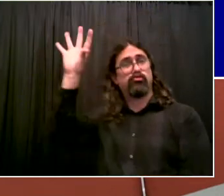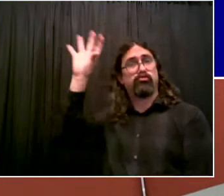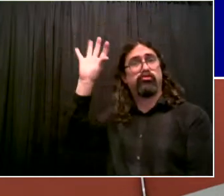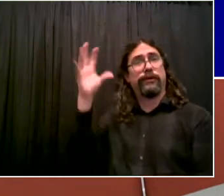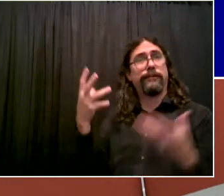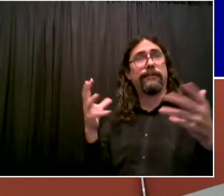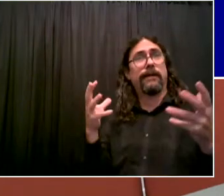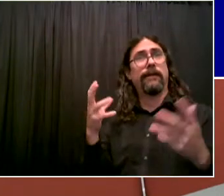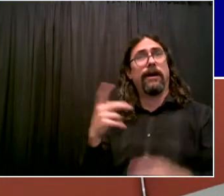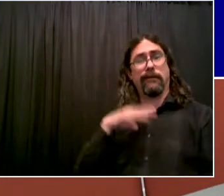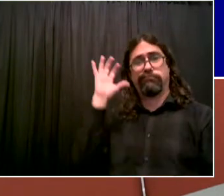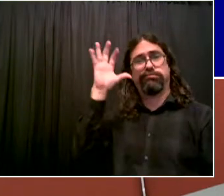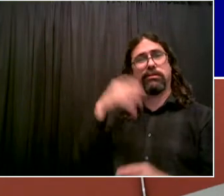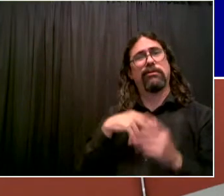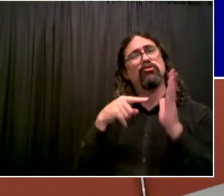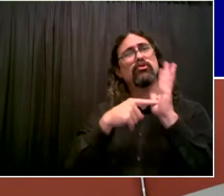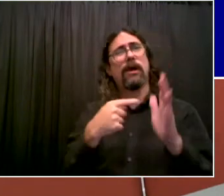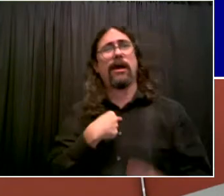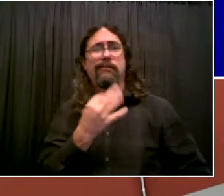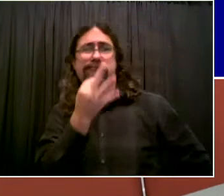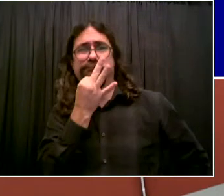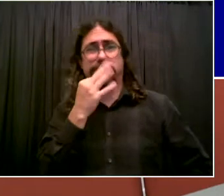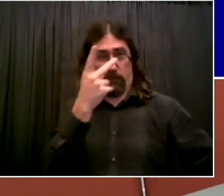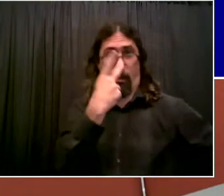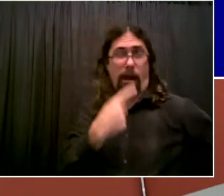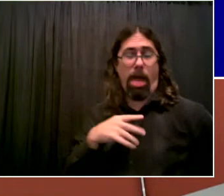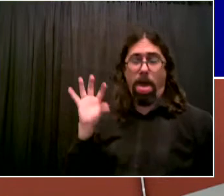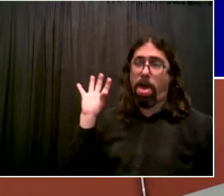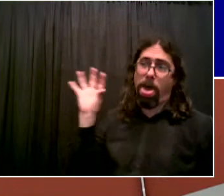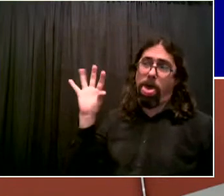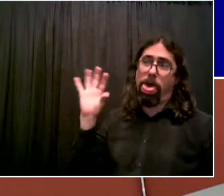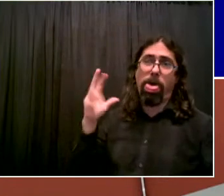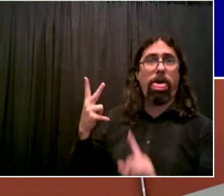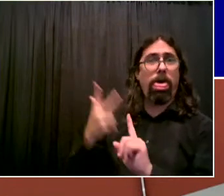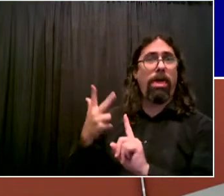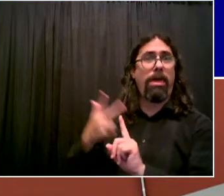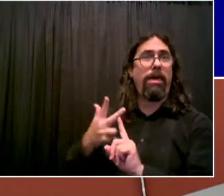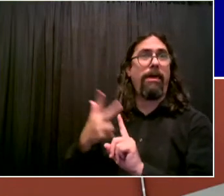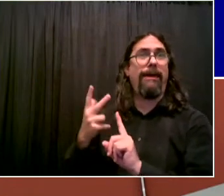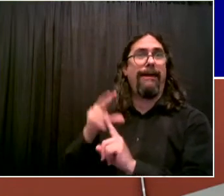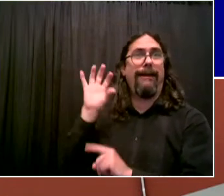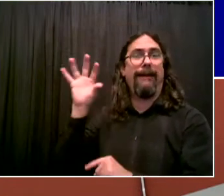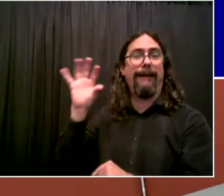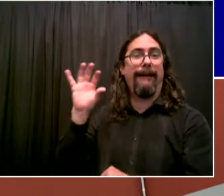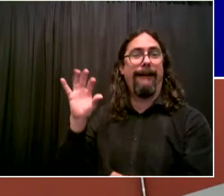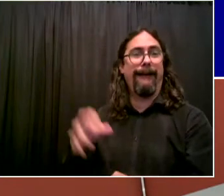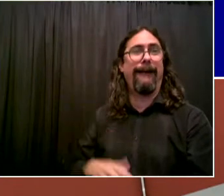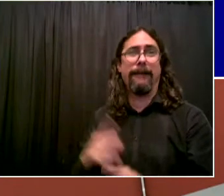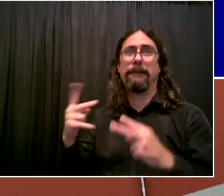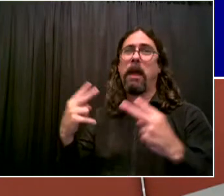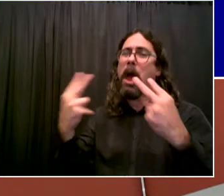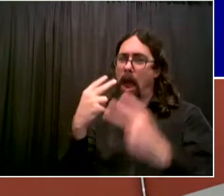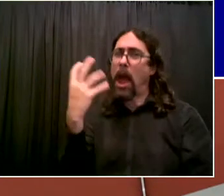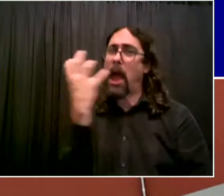TEACH PROPER THREE POINT RANGE SHOOTING TO SOME YOUNG PEOPLE. THEY SOUGHT MY GUIDANCE AND THEY SAID I WAS LEGENDARY. I HAD TO DRAIN A